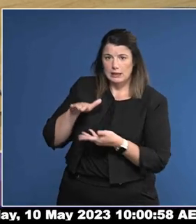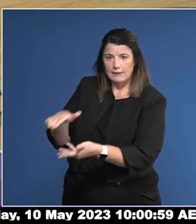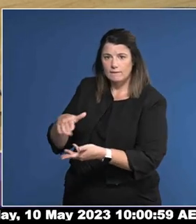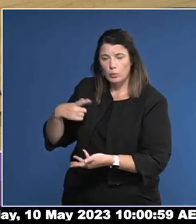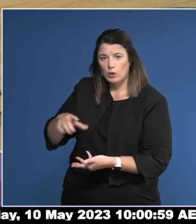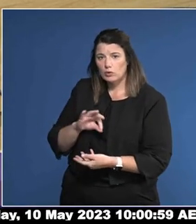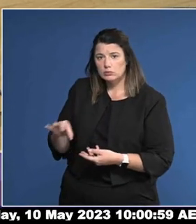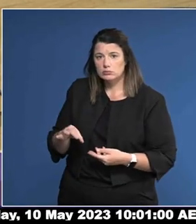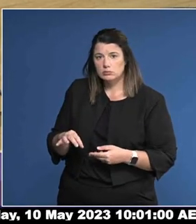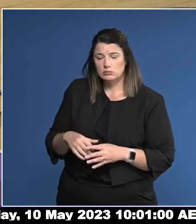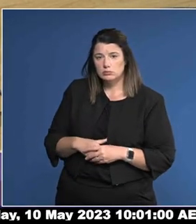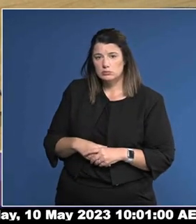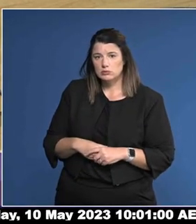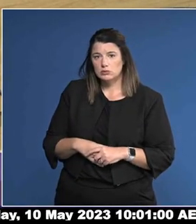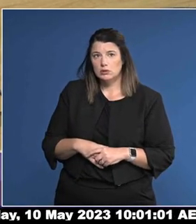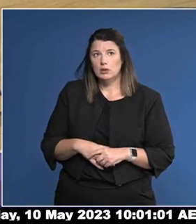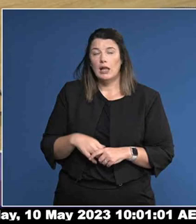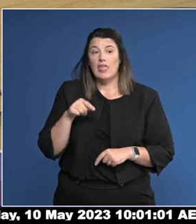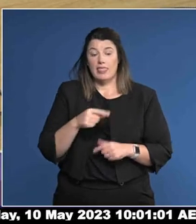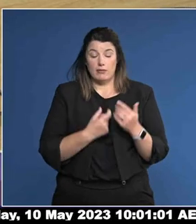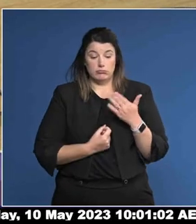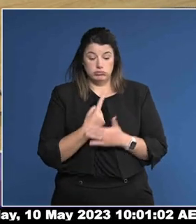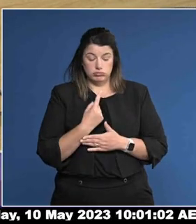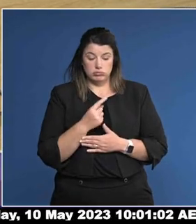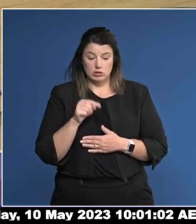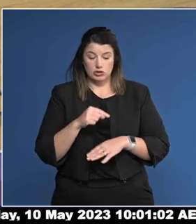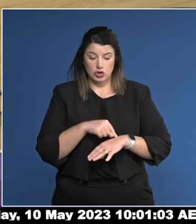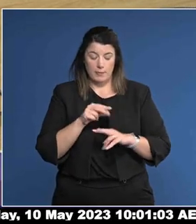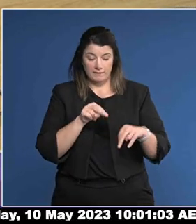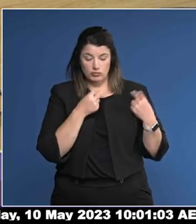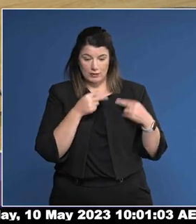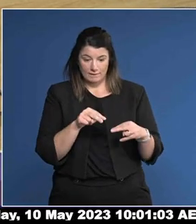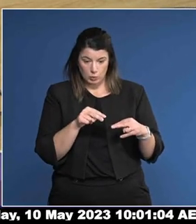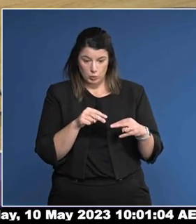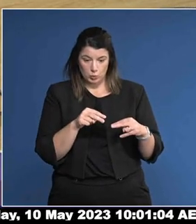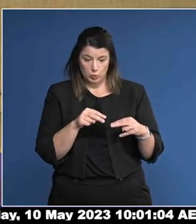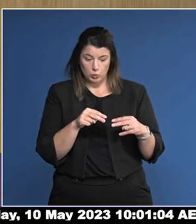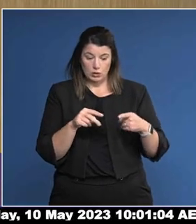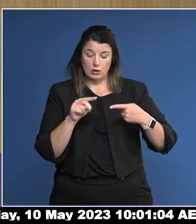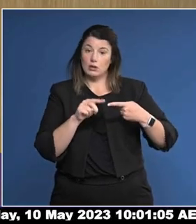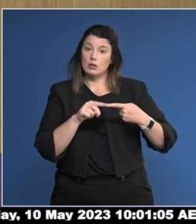At the time of the review, the older young person was an adult, so the